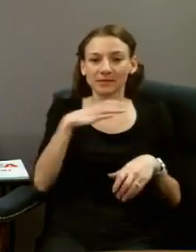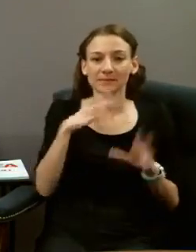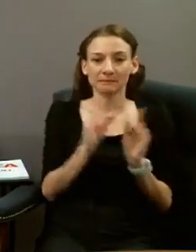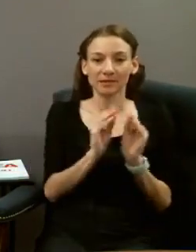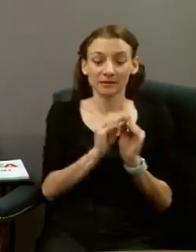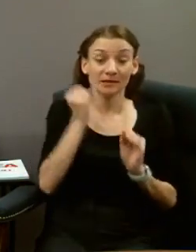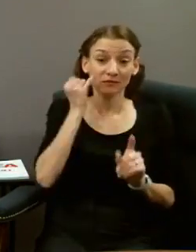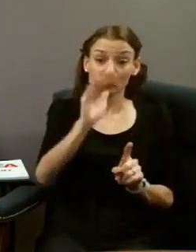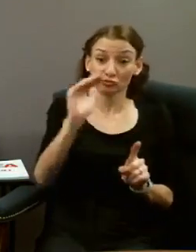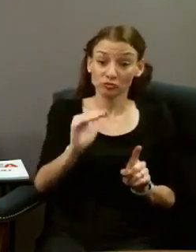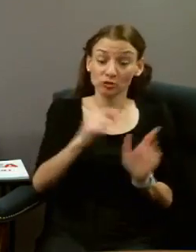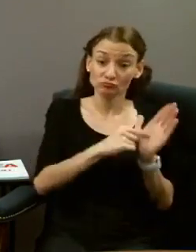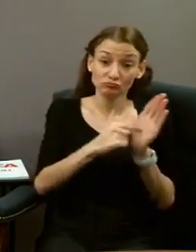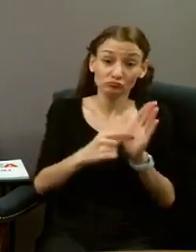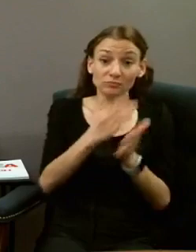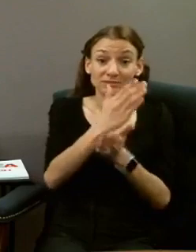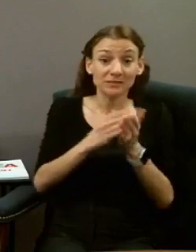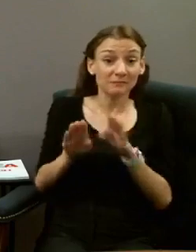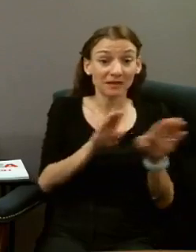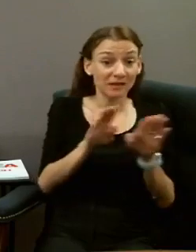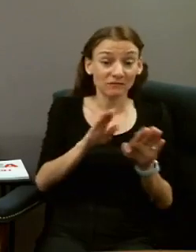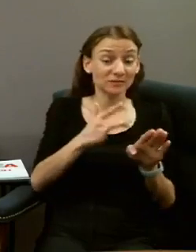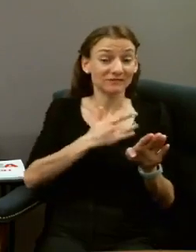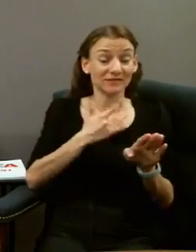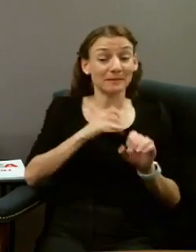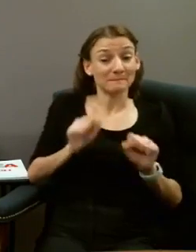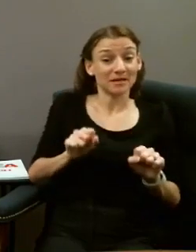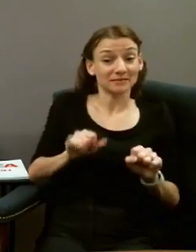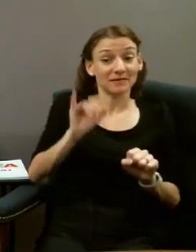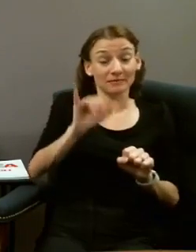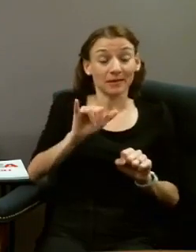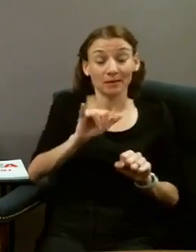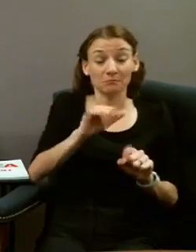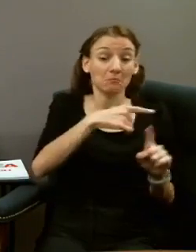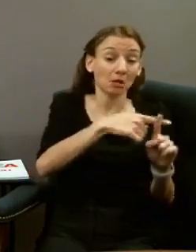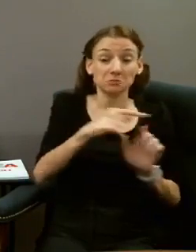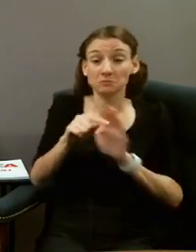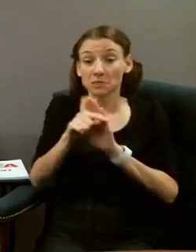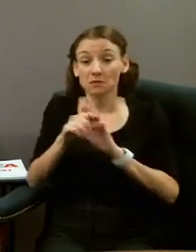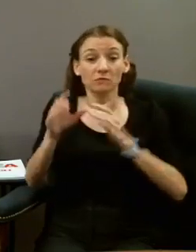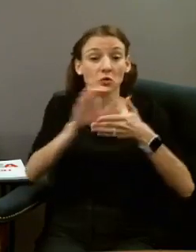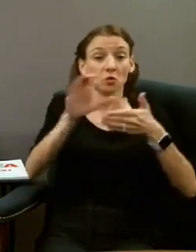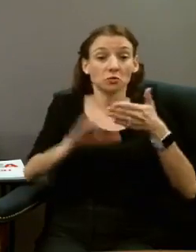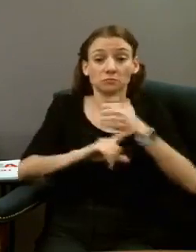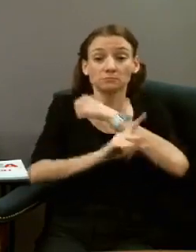exhibits certain behaviors that might be subject to negative or positive consequences.